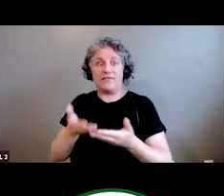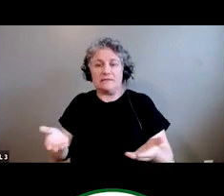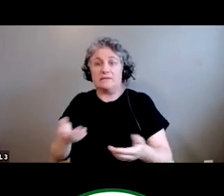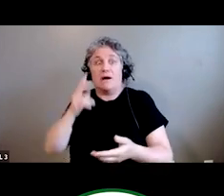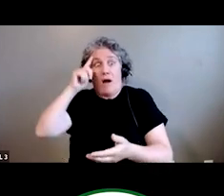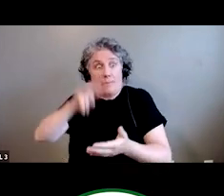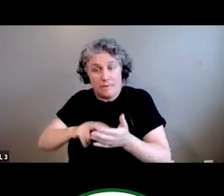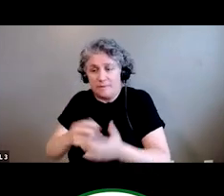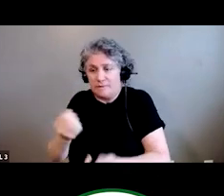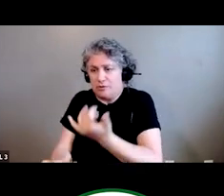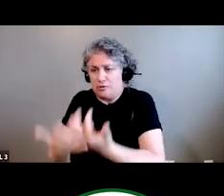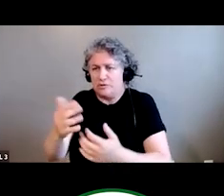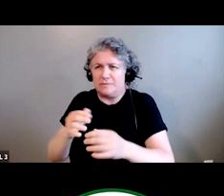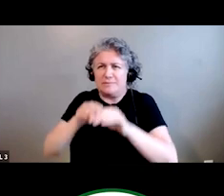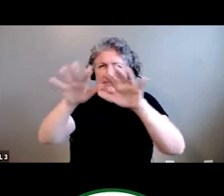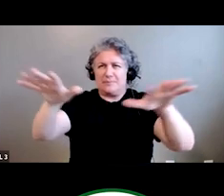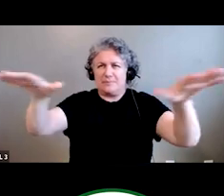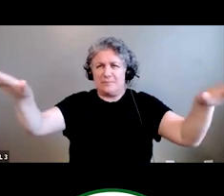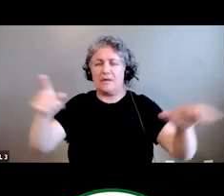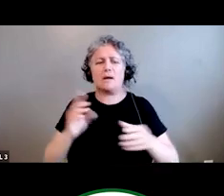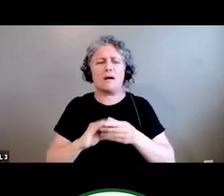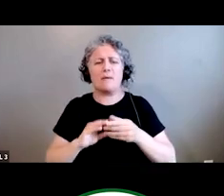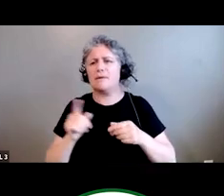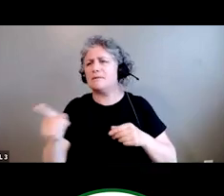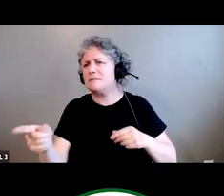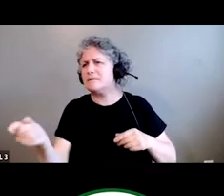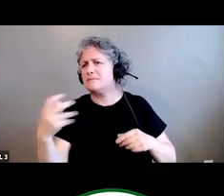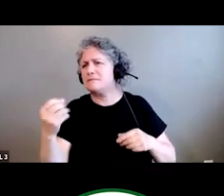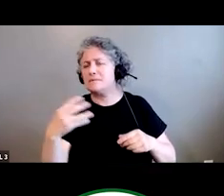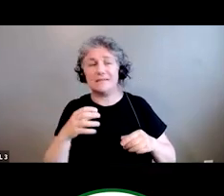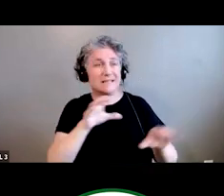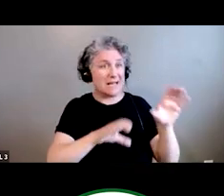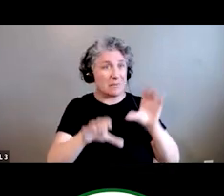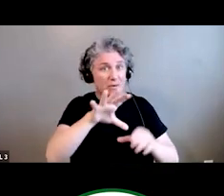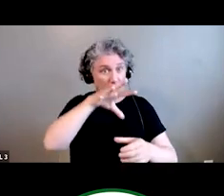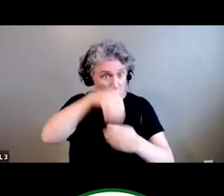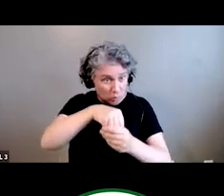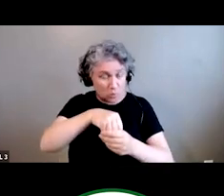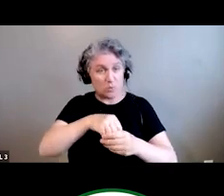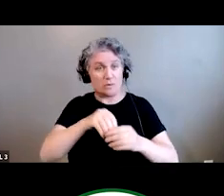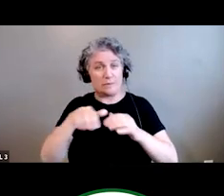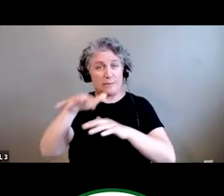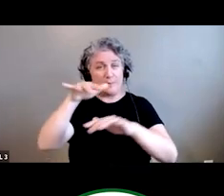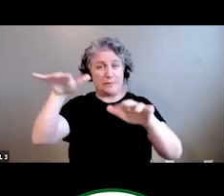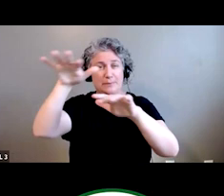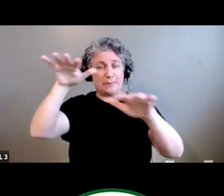use clean wood so even even in campsites you know with a campfire that is for the the wood